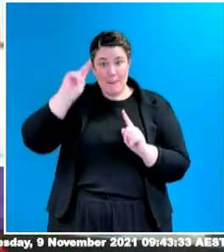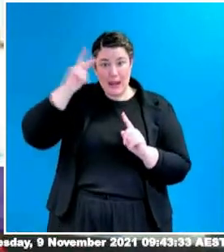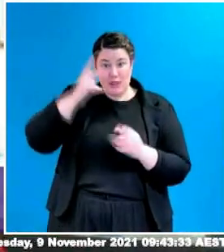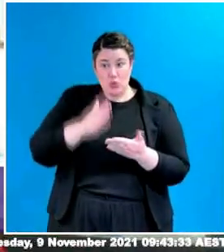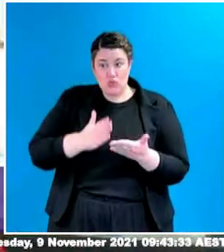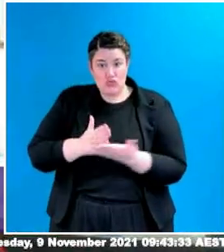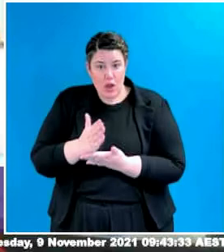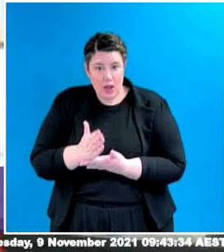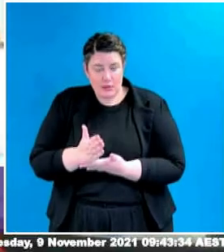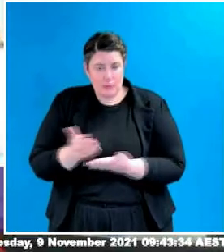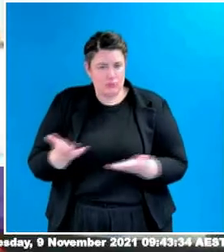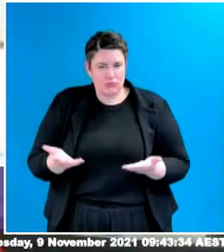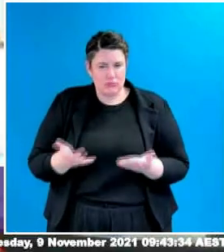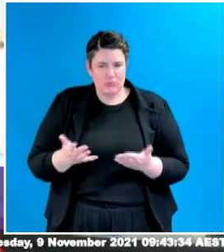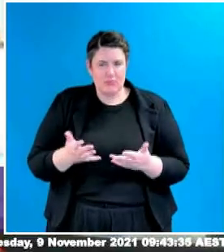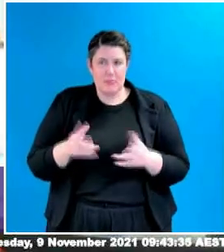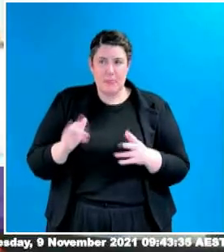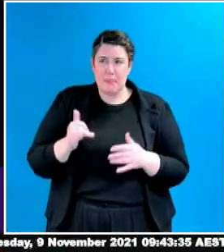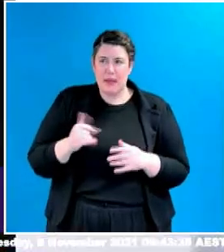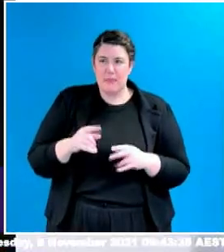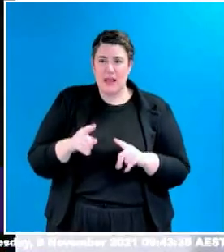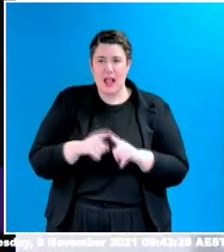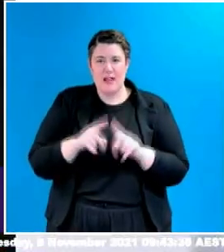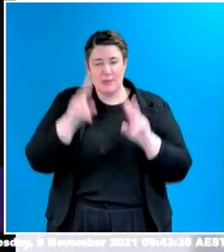some rights that might be described as freedoms?